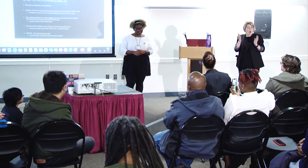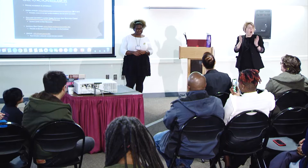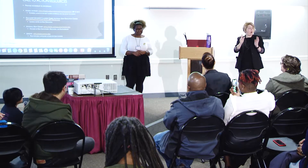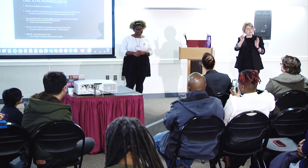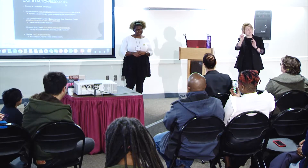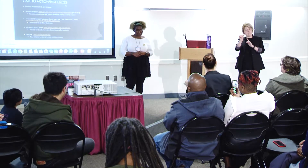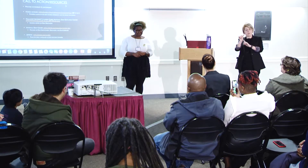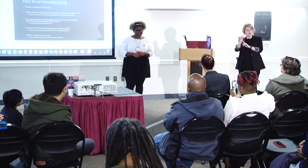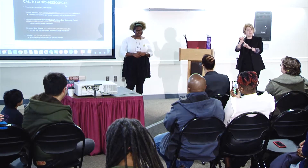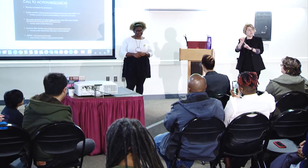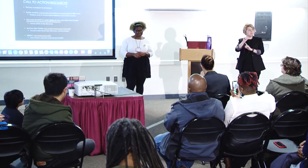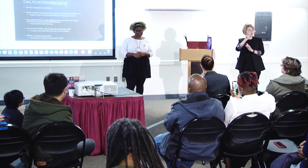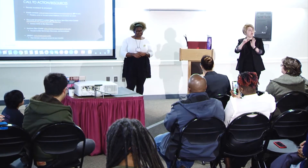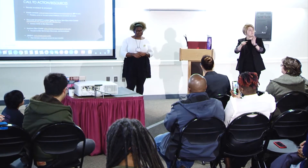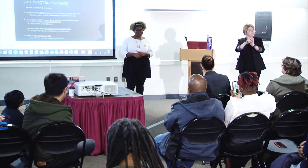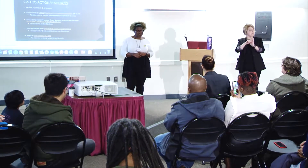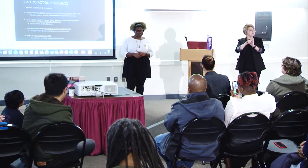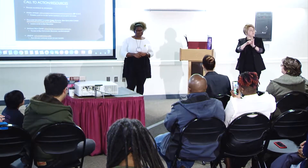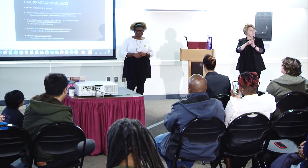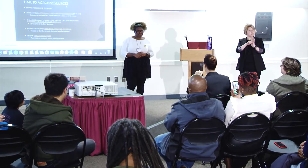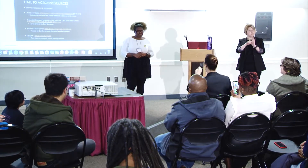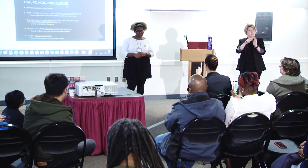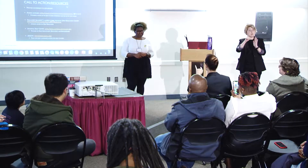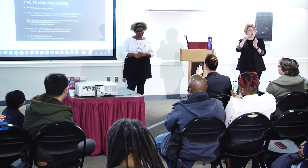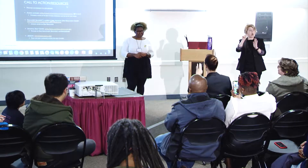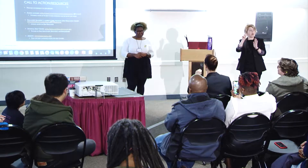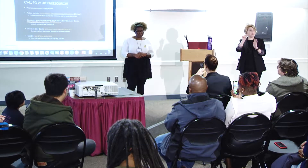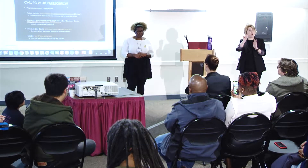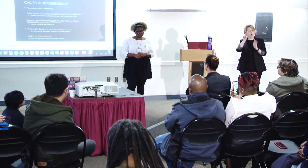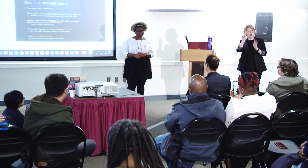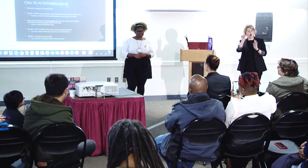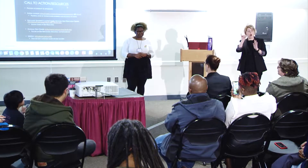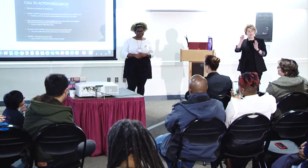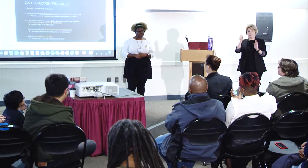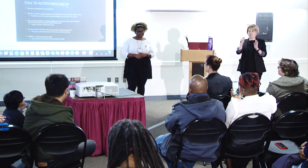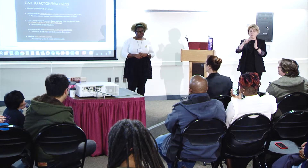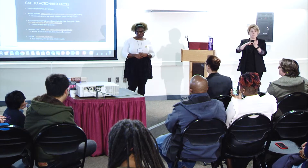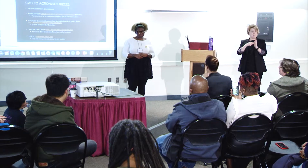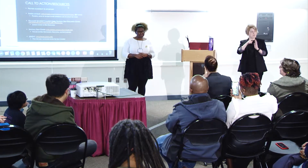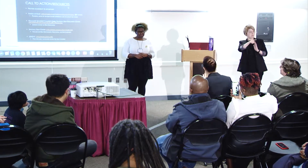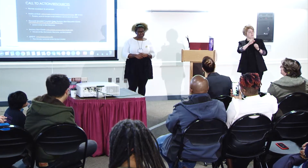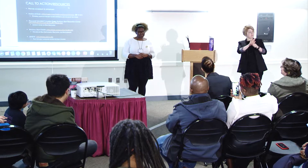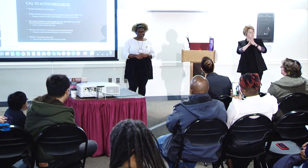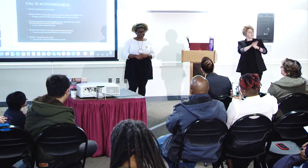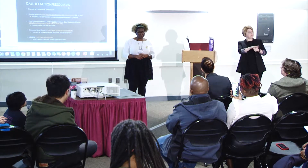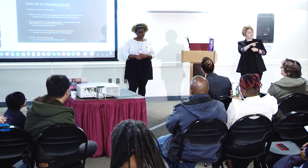Like, it's not audist to say that being deaf makes you disabled because of the idea